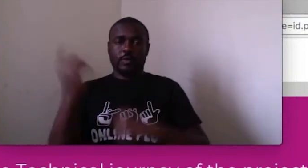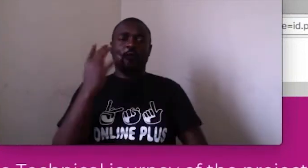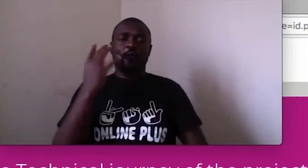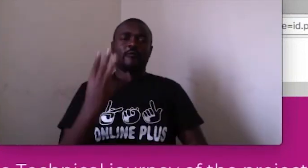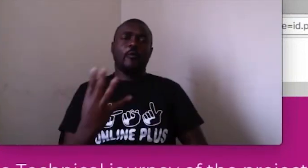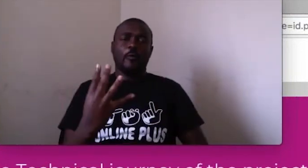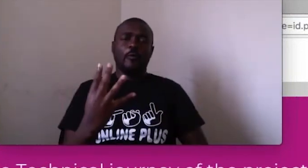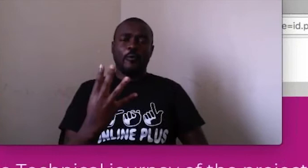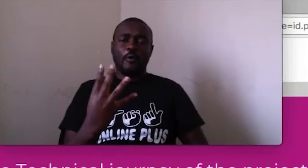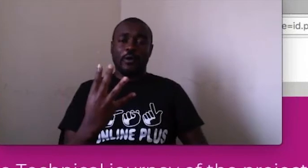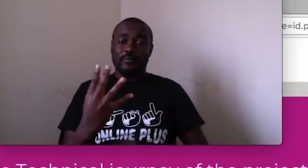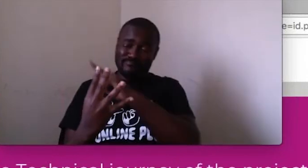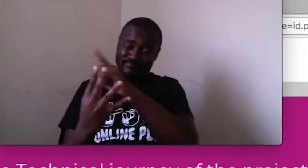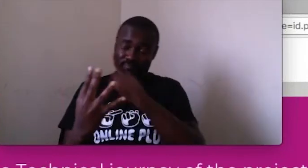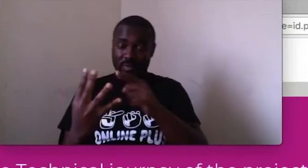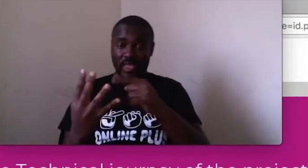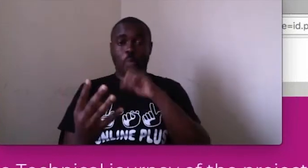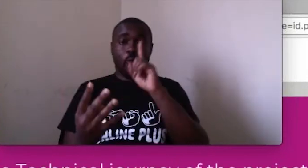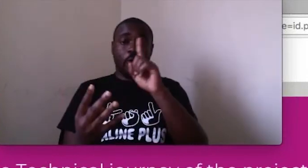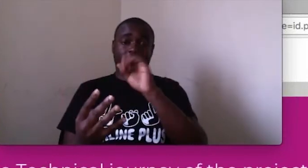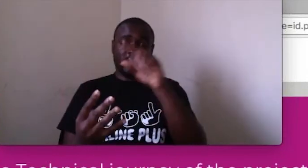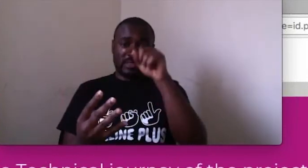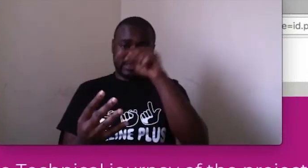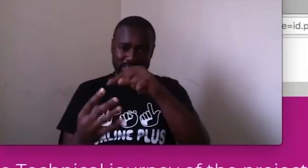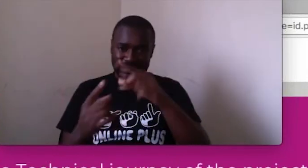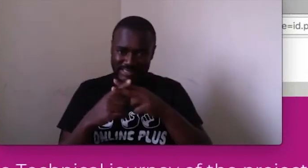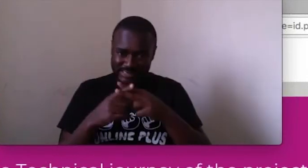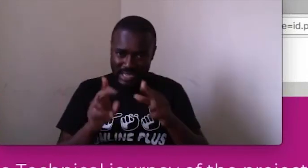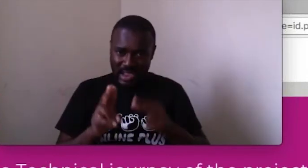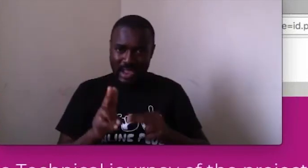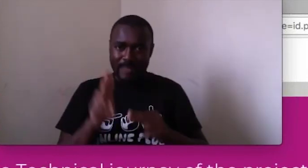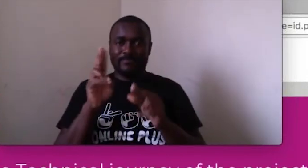Many people had presented